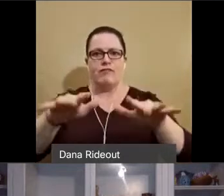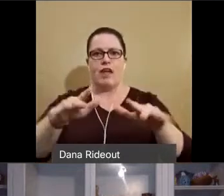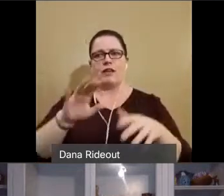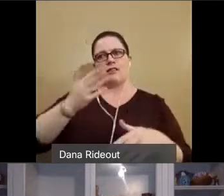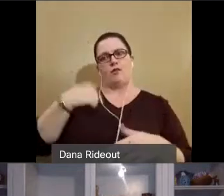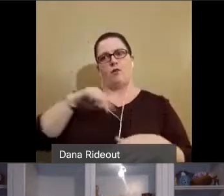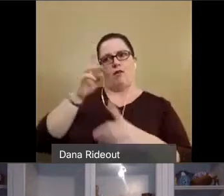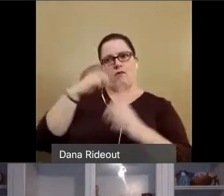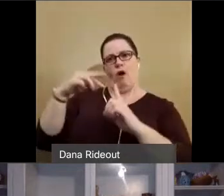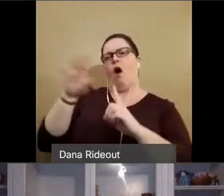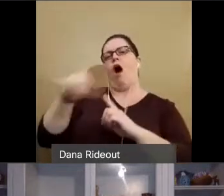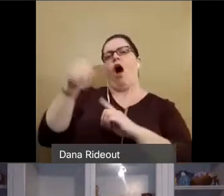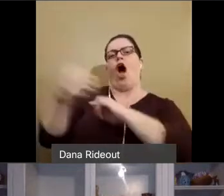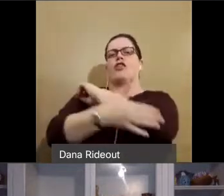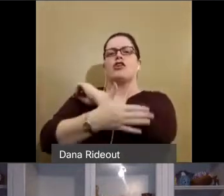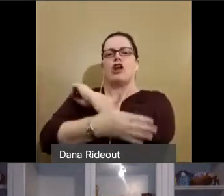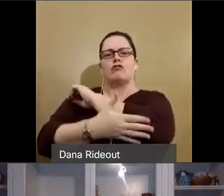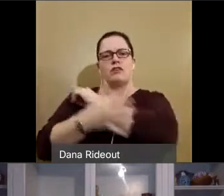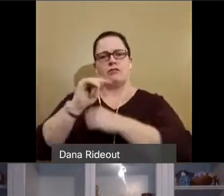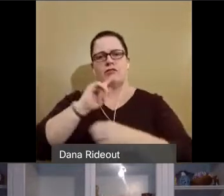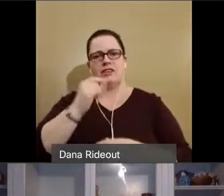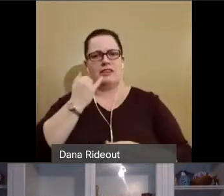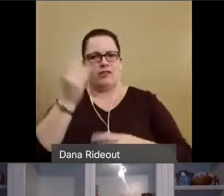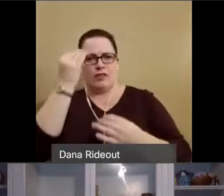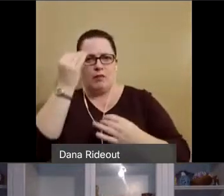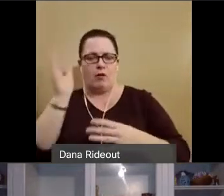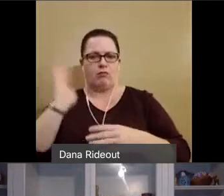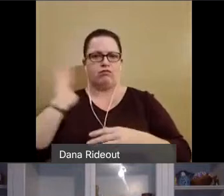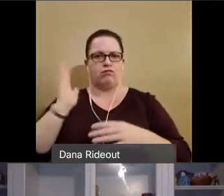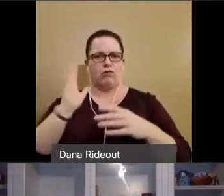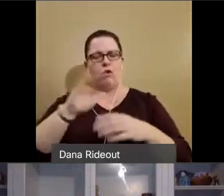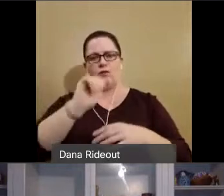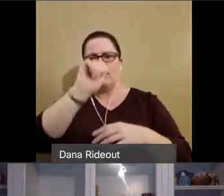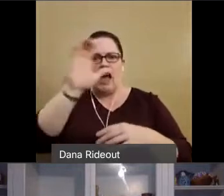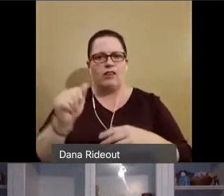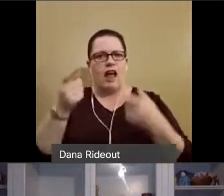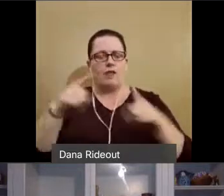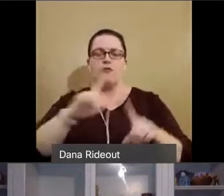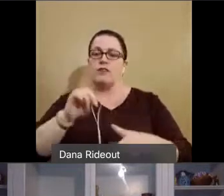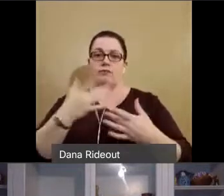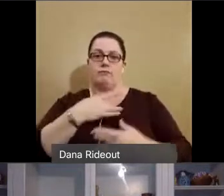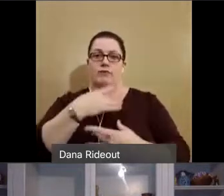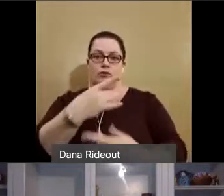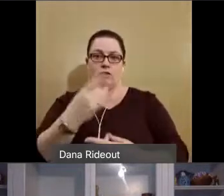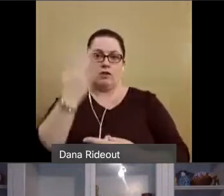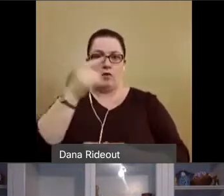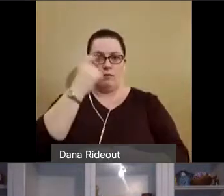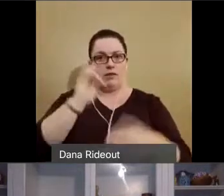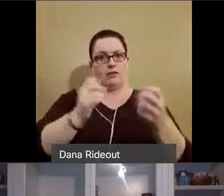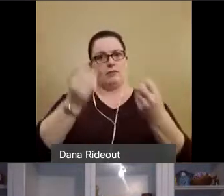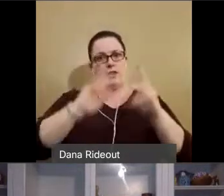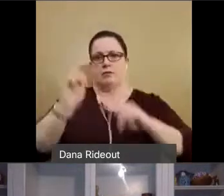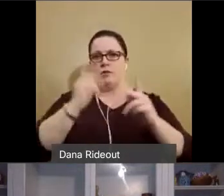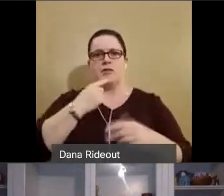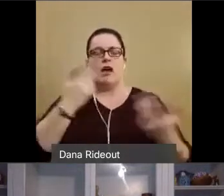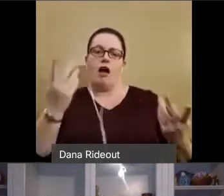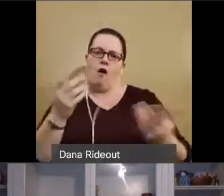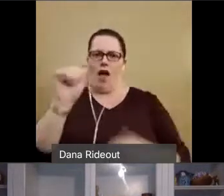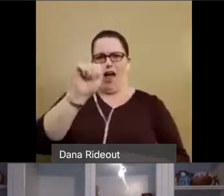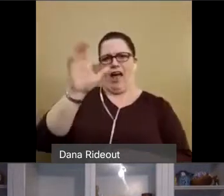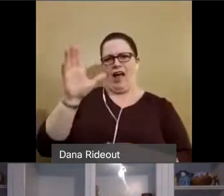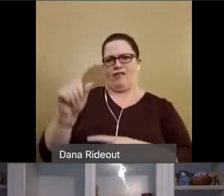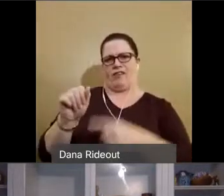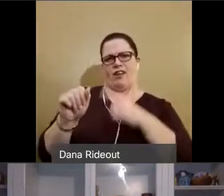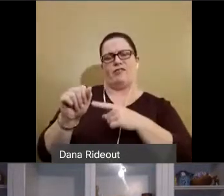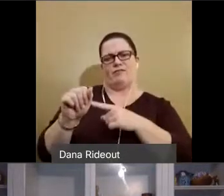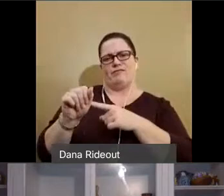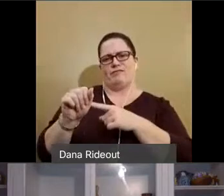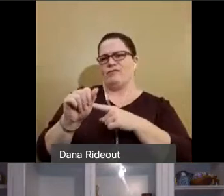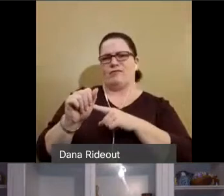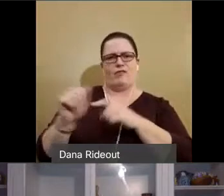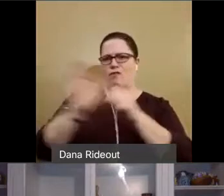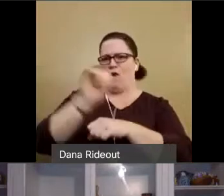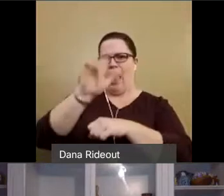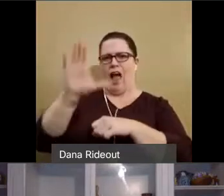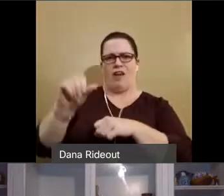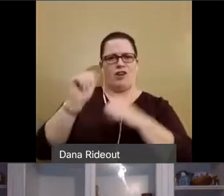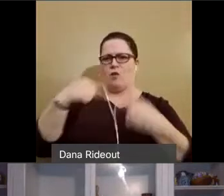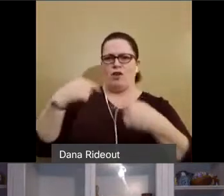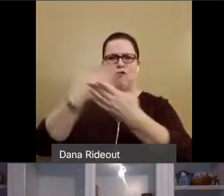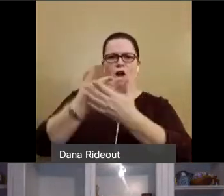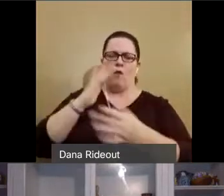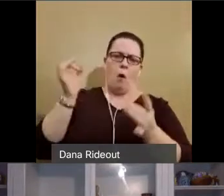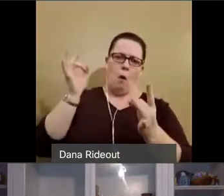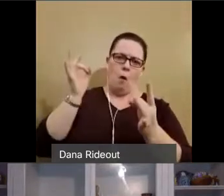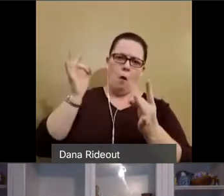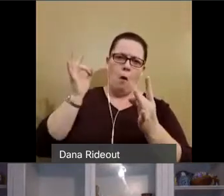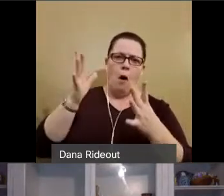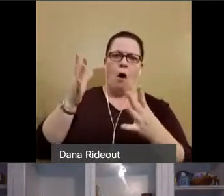If you look at the rhetoric around sub Saharan Africa, this is particularly interesting because lots of people were sort of saying, wow, when it comes to Africa, all of Africa, it's going to be a disaster. What happens when it comes to informal settlements.